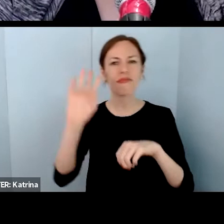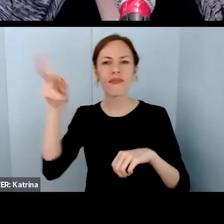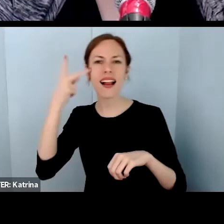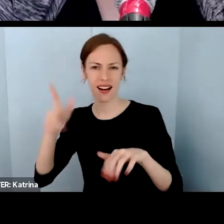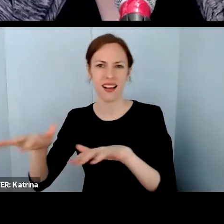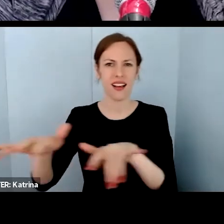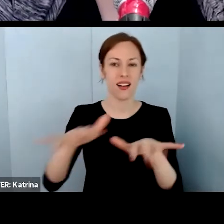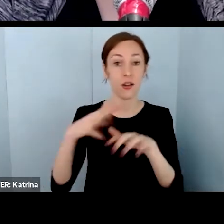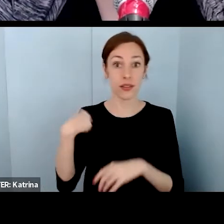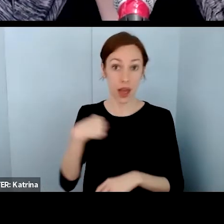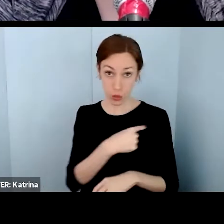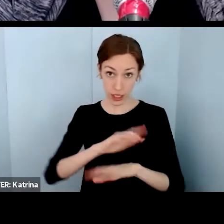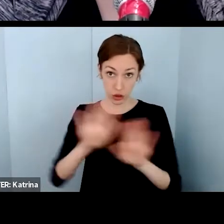when it starts to reach scale.